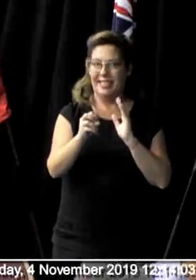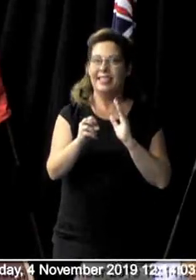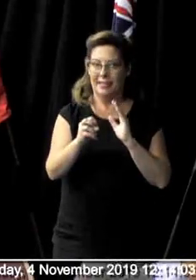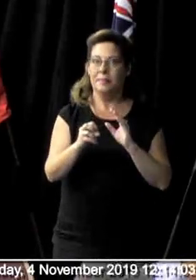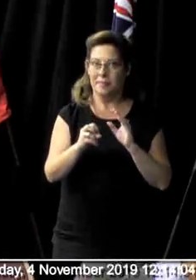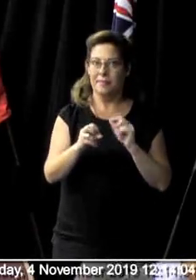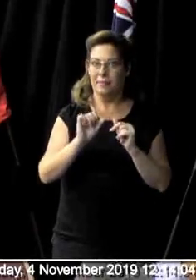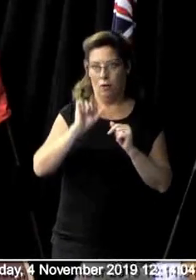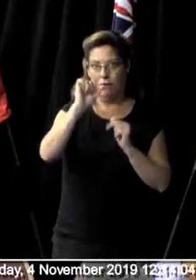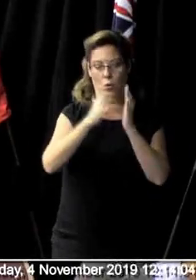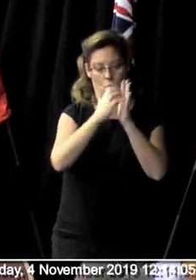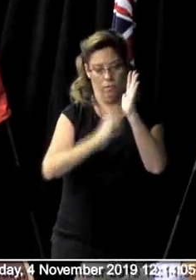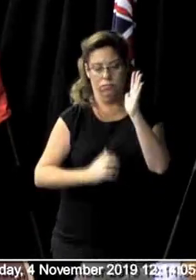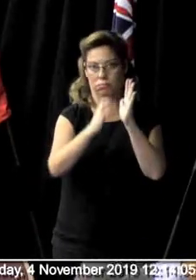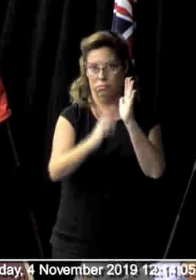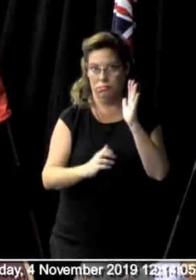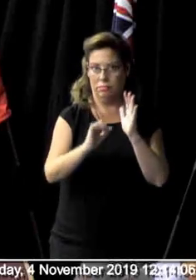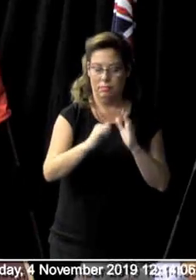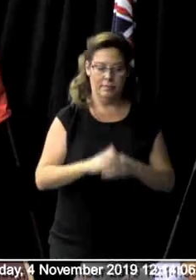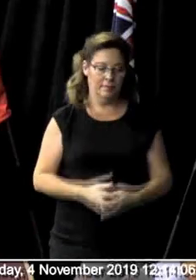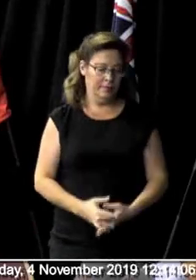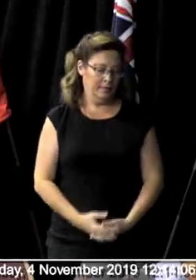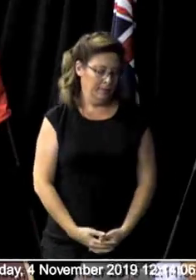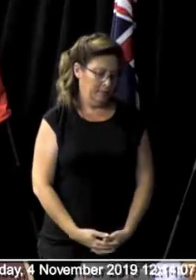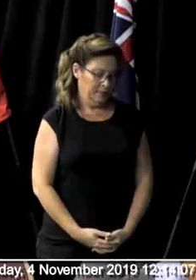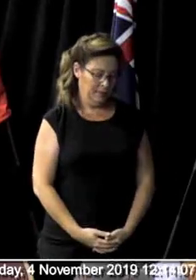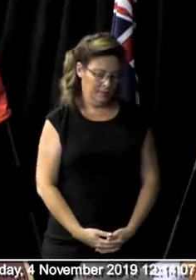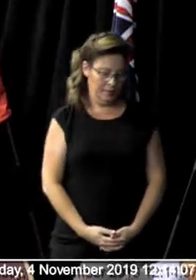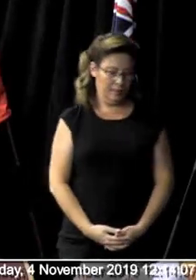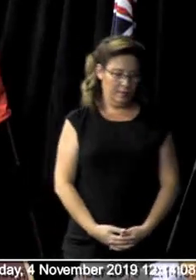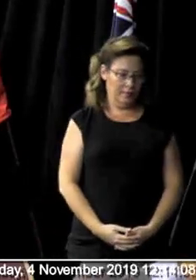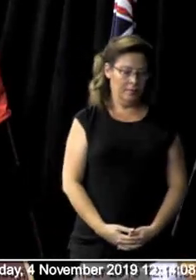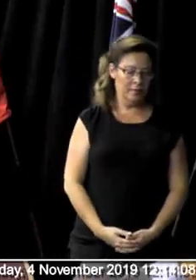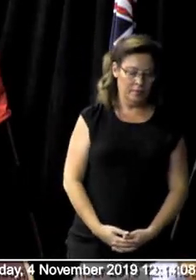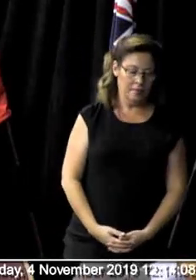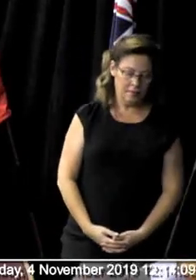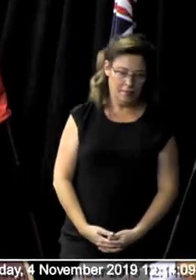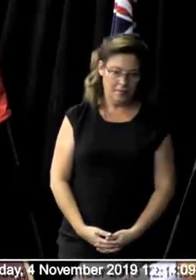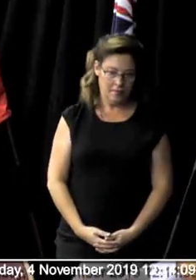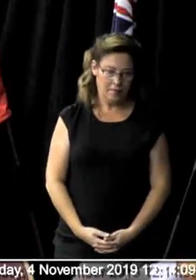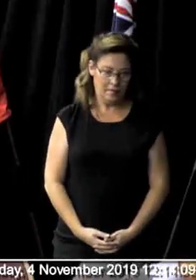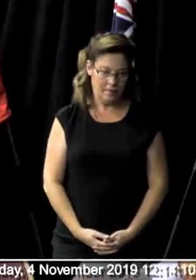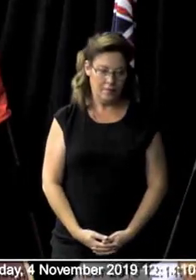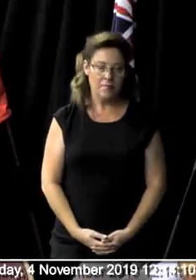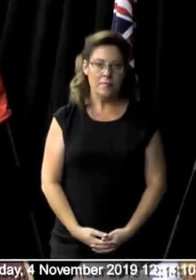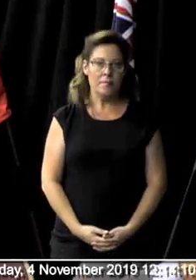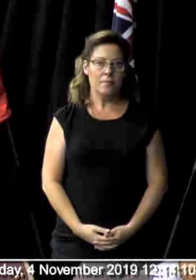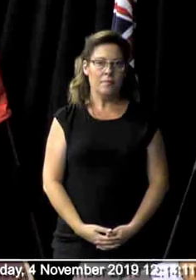So let me just ask you about that. Did you regard things to do with [REDACTED]’s education